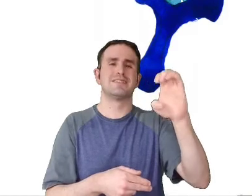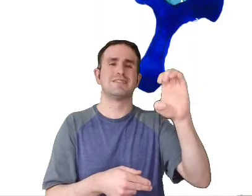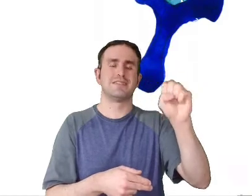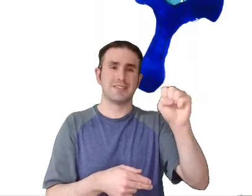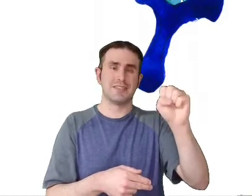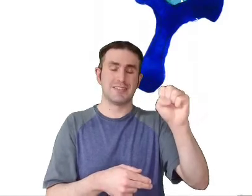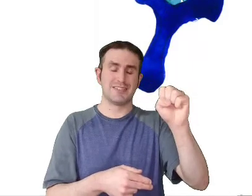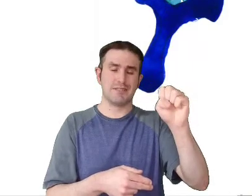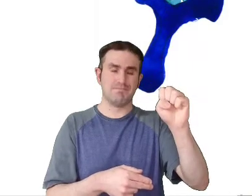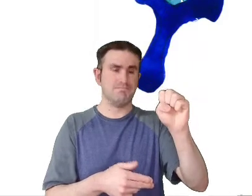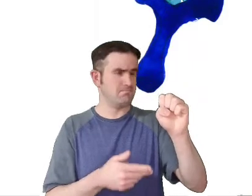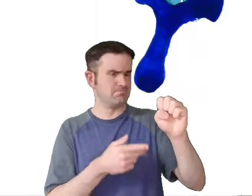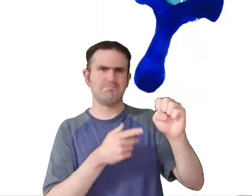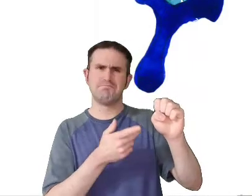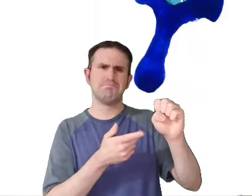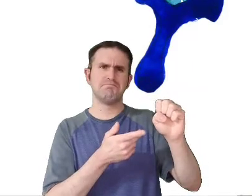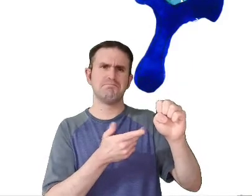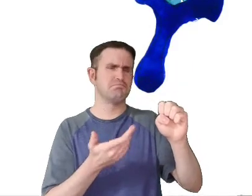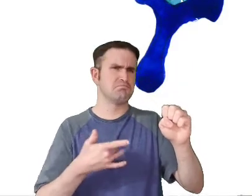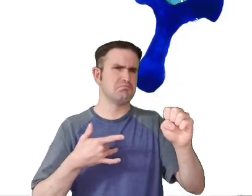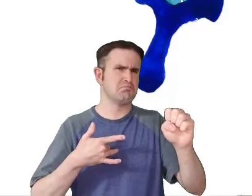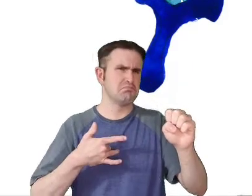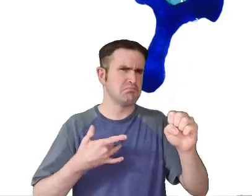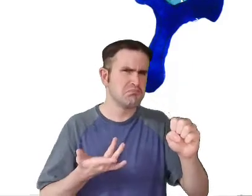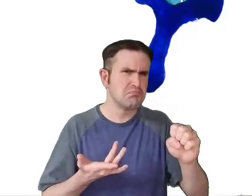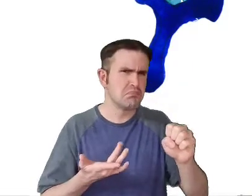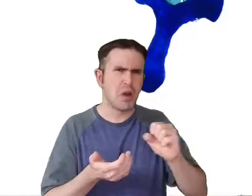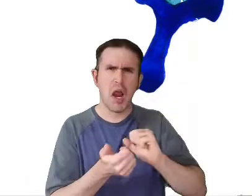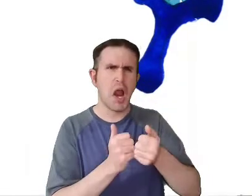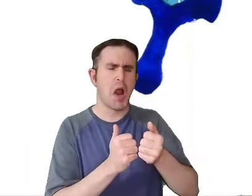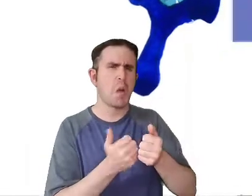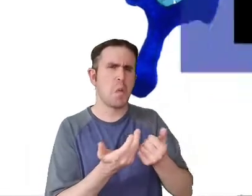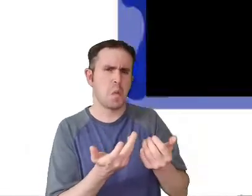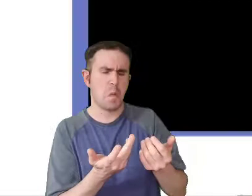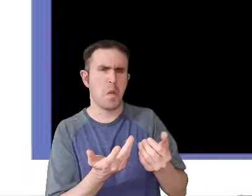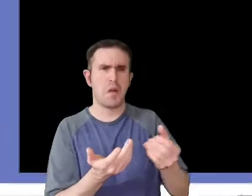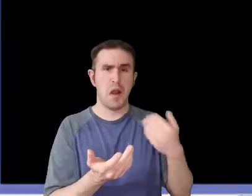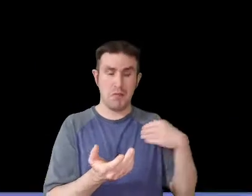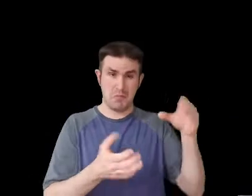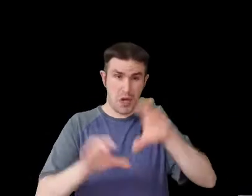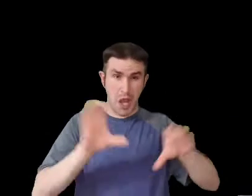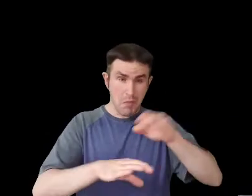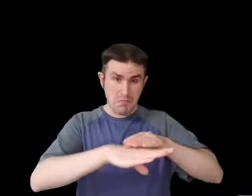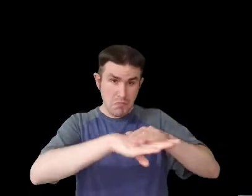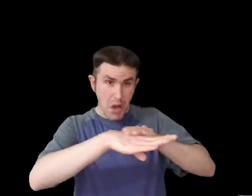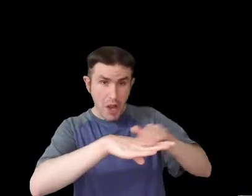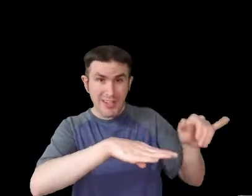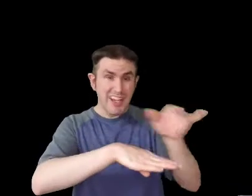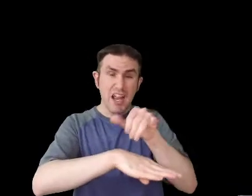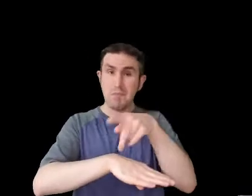Iridescence, basically, is not determined by a chemical on the surface, like a pigment is,